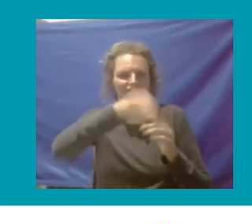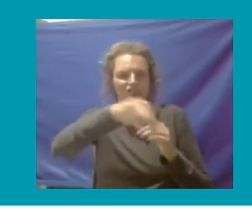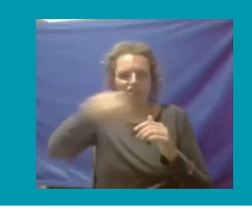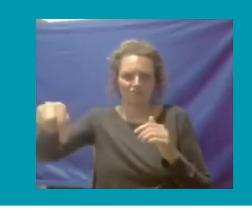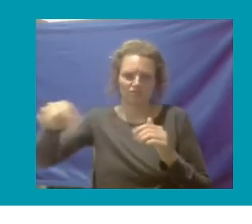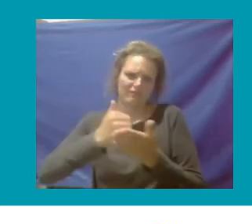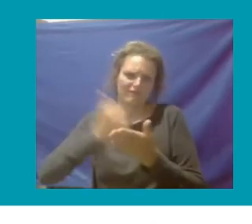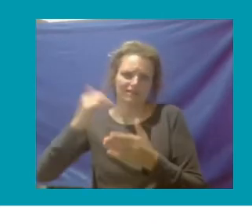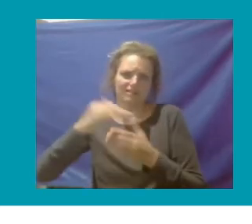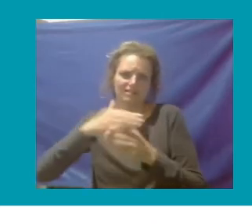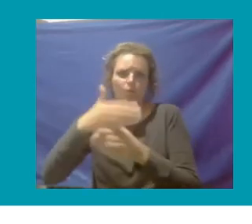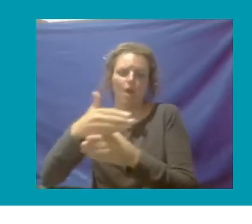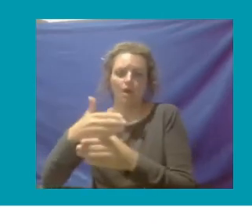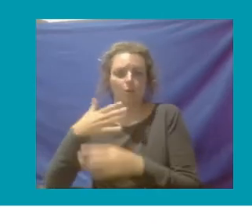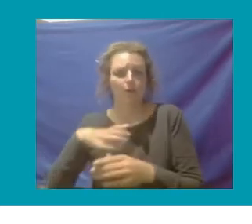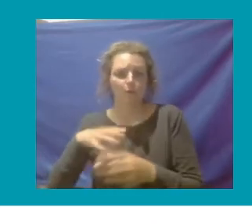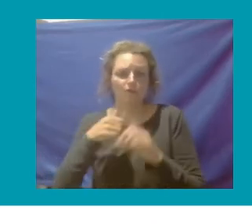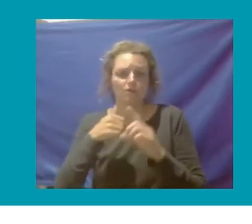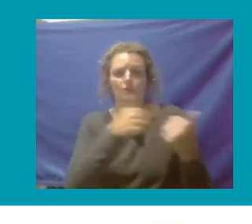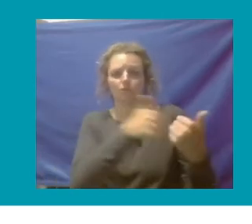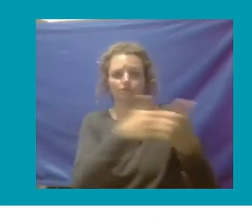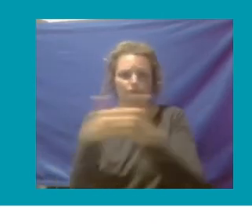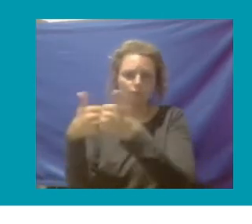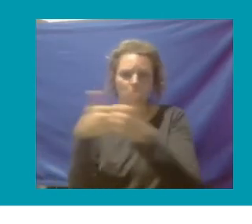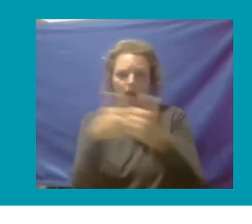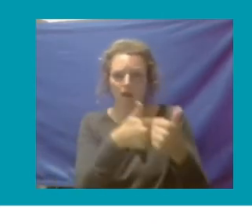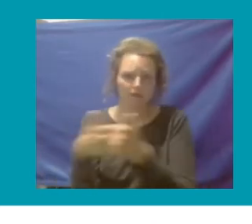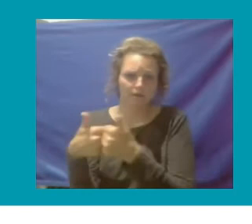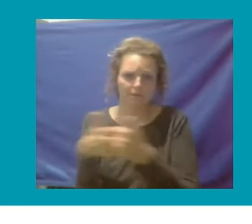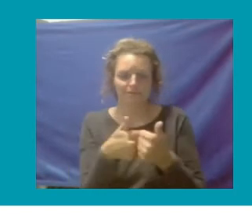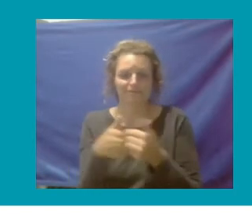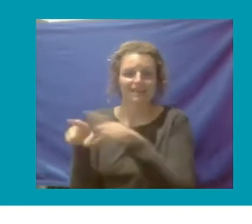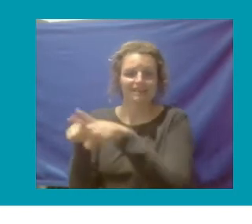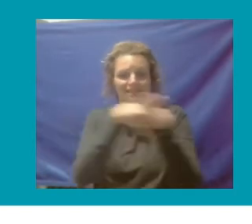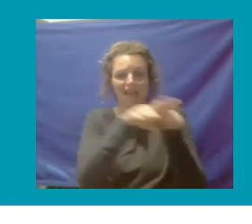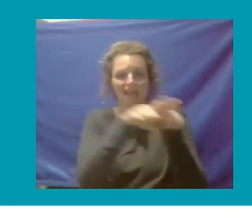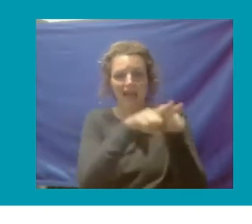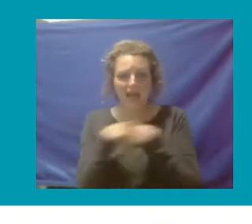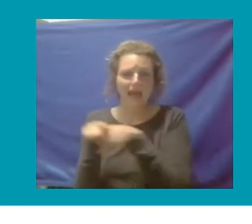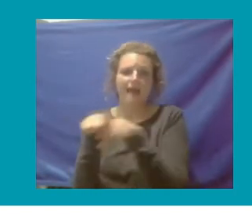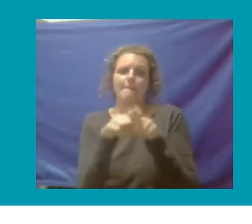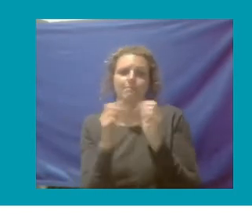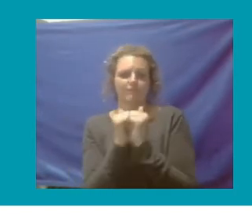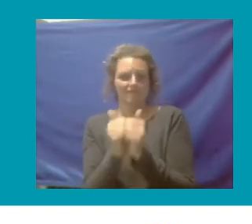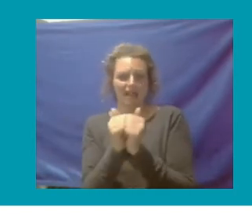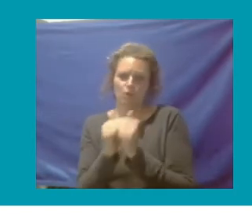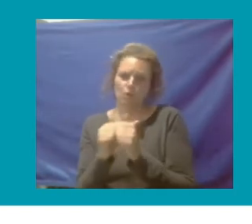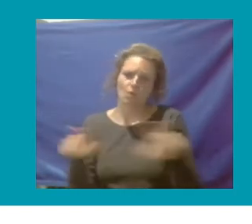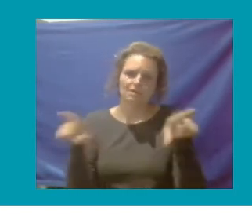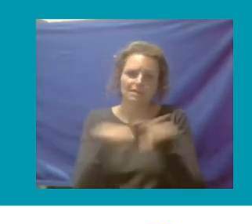with those organisations who have the same values and the same age you know we're all trying to do the same thing.